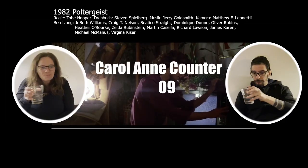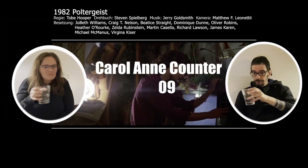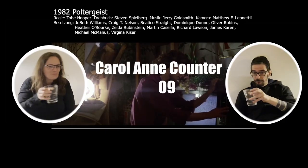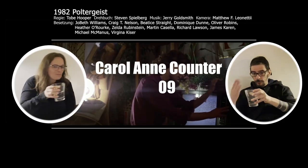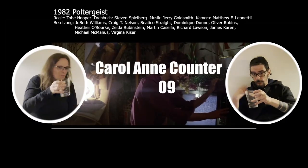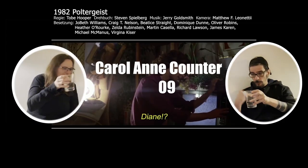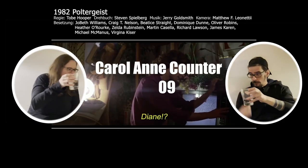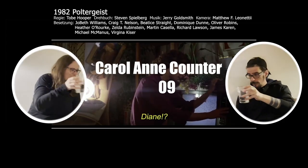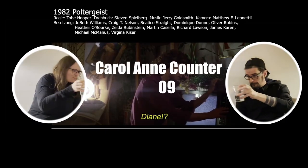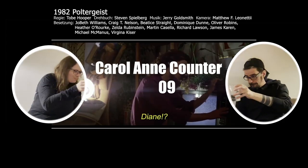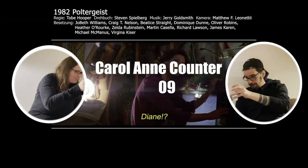Once again.